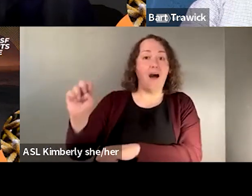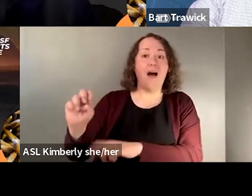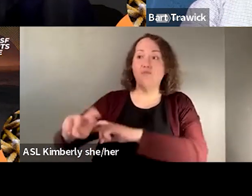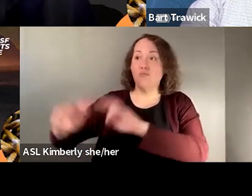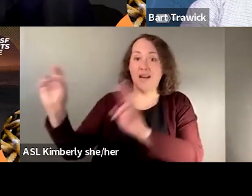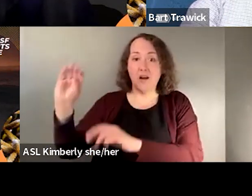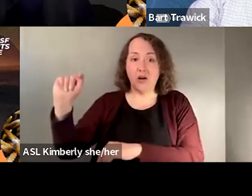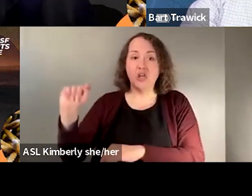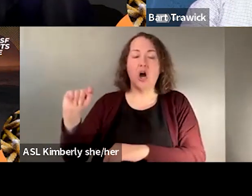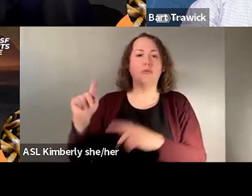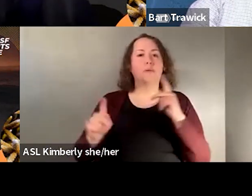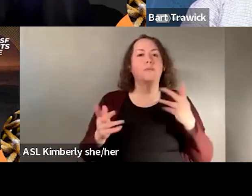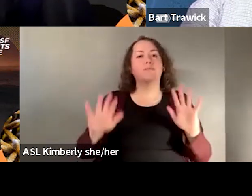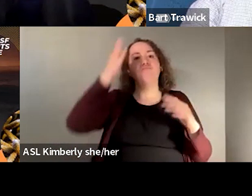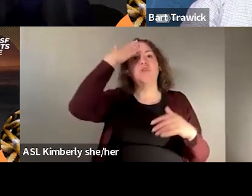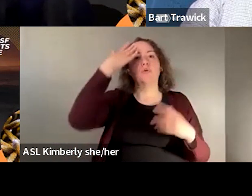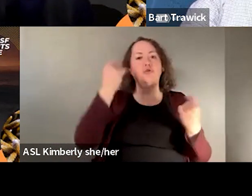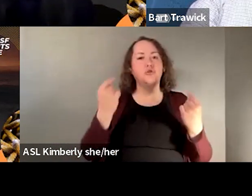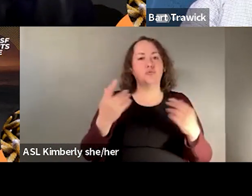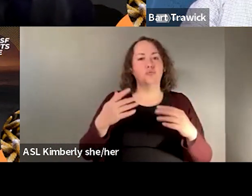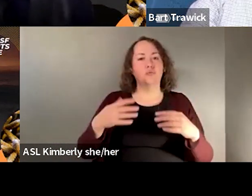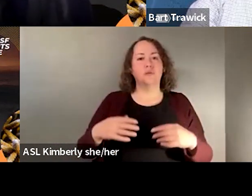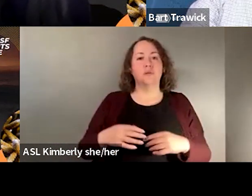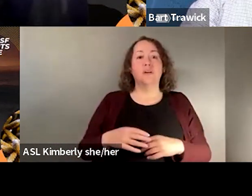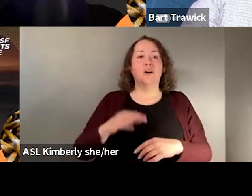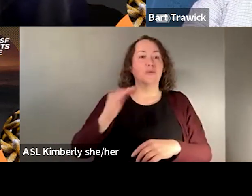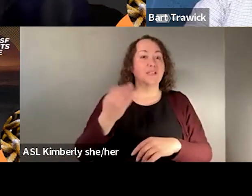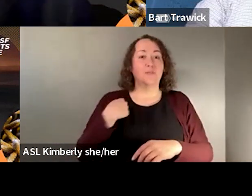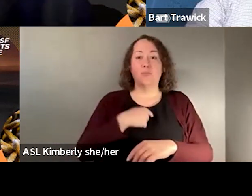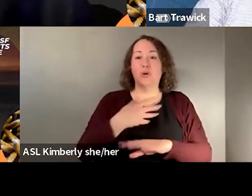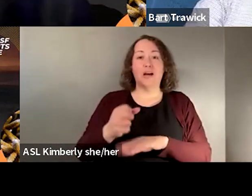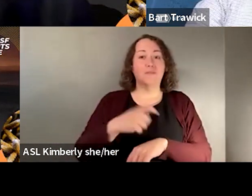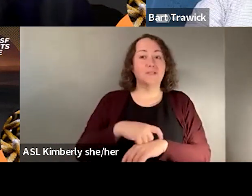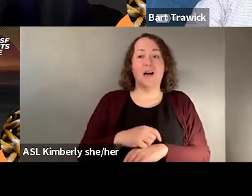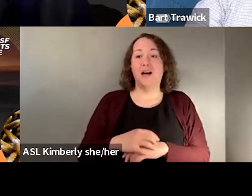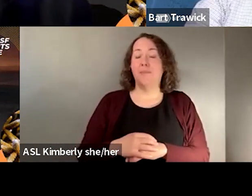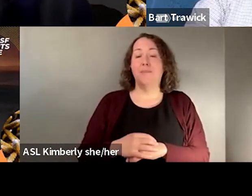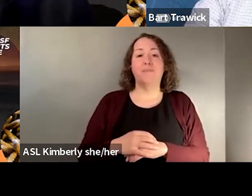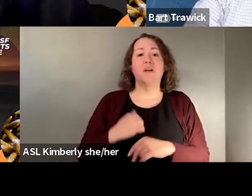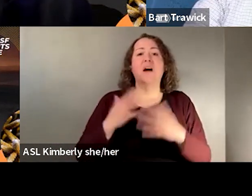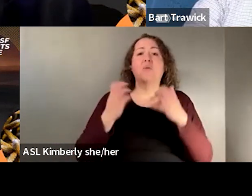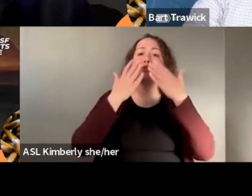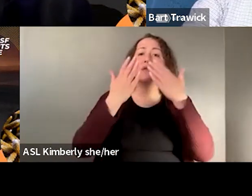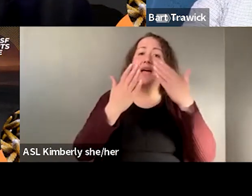We are just out of time, so I do want to thank all of our presenters and panelists,